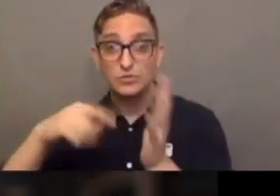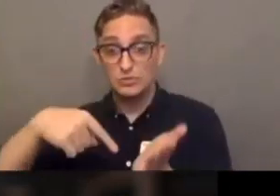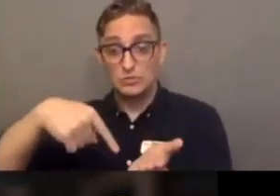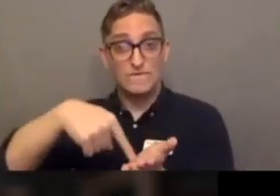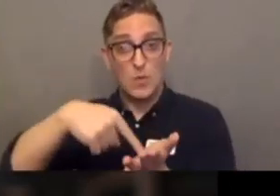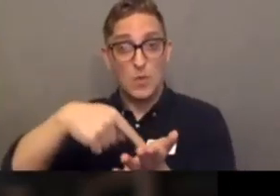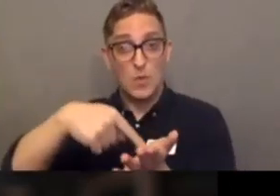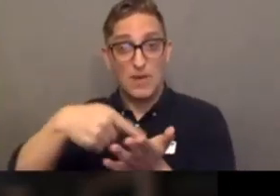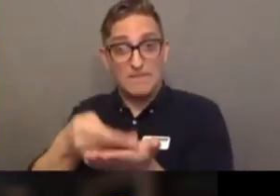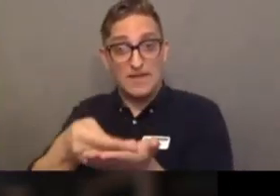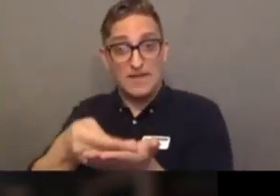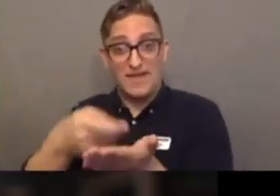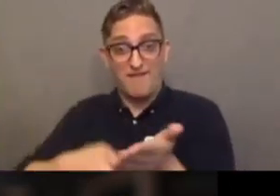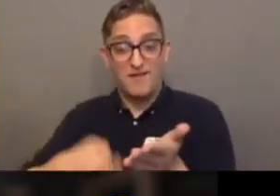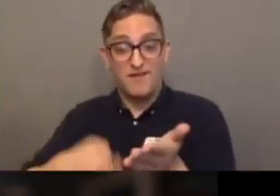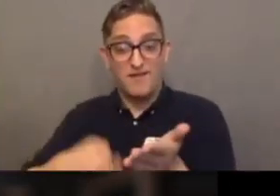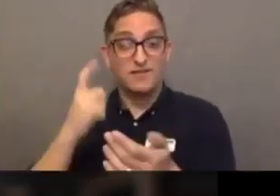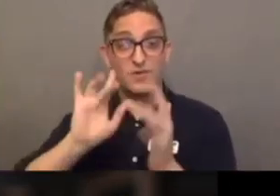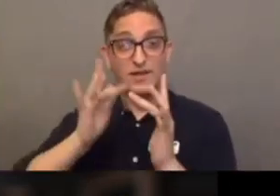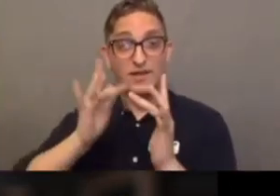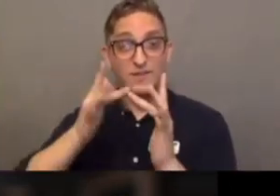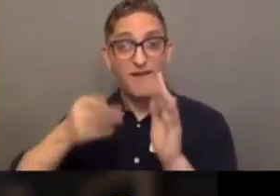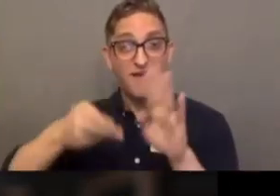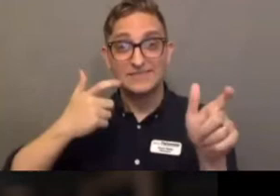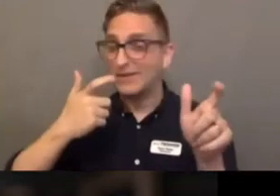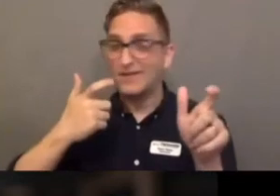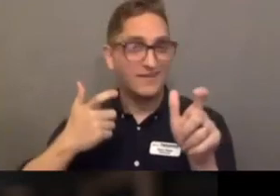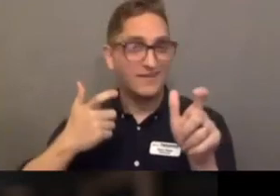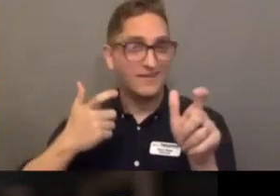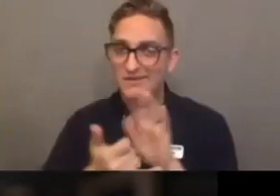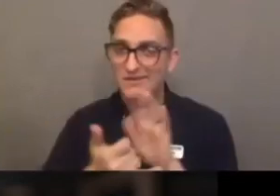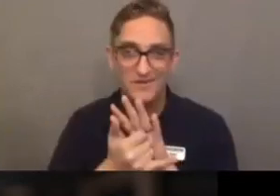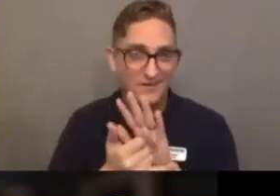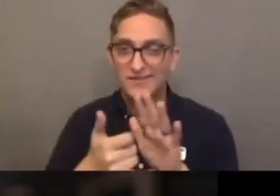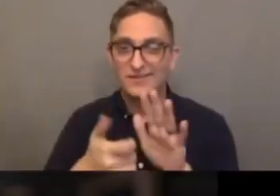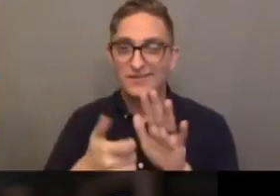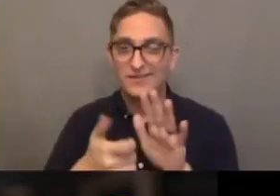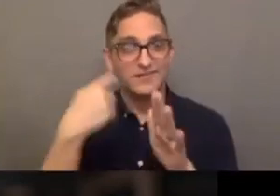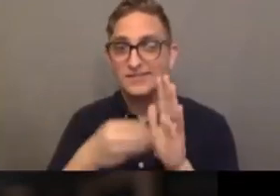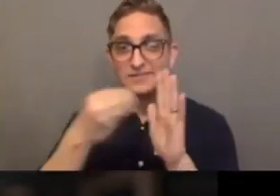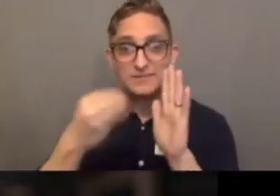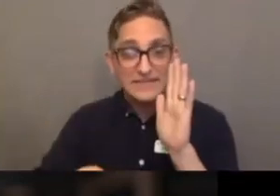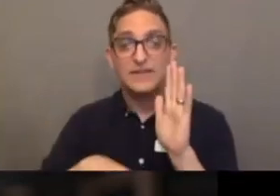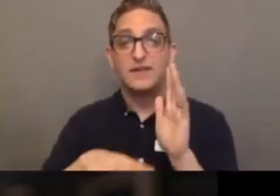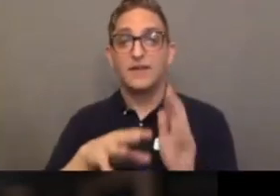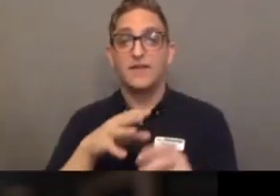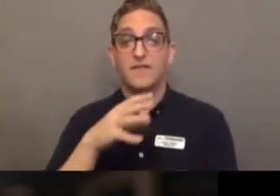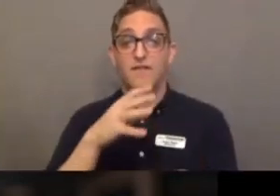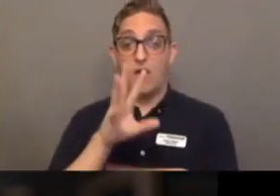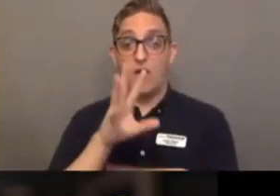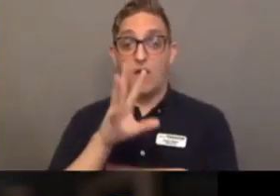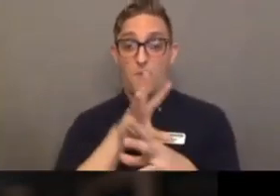bandwidth. And participating in a conference call becomes really problematic. There are